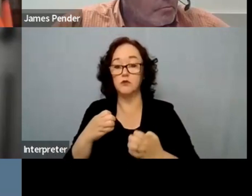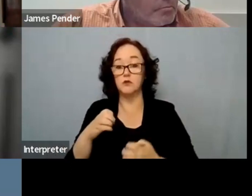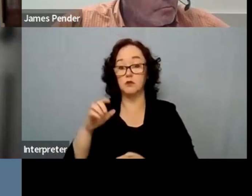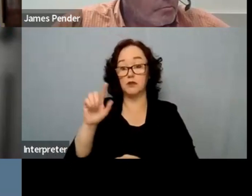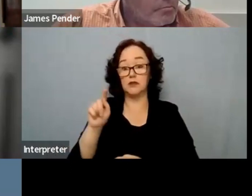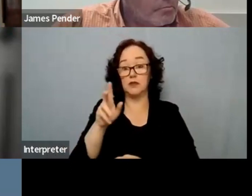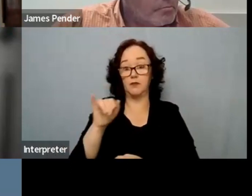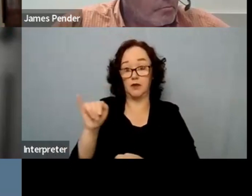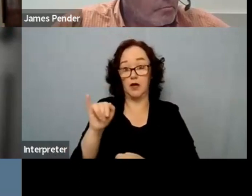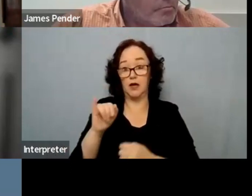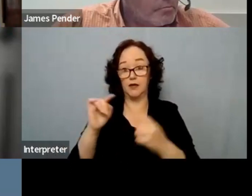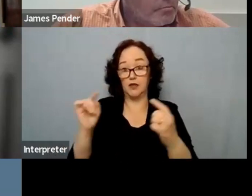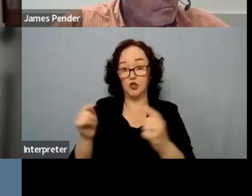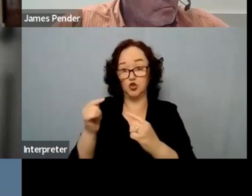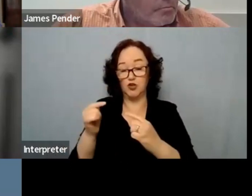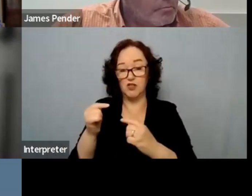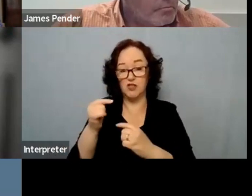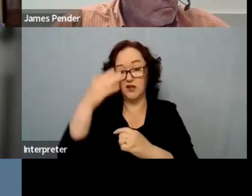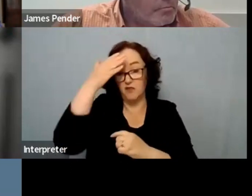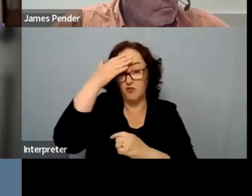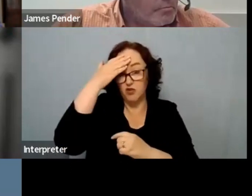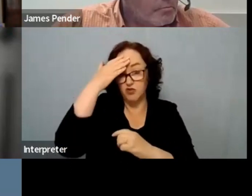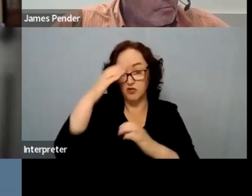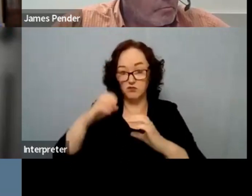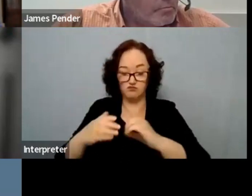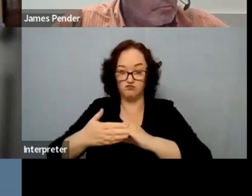frontal injury, to have dysregulated behavior